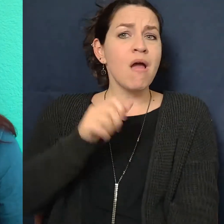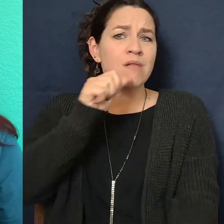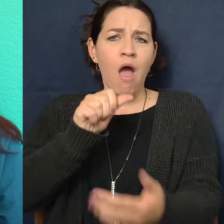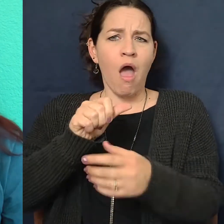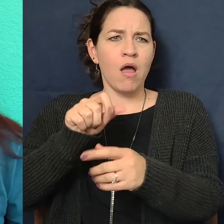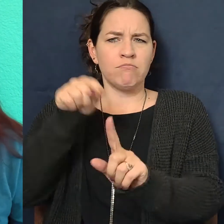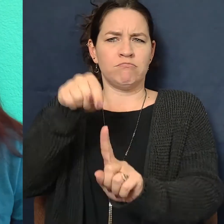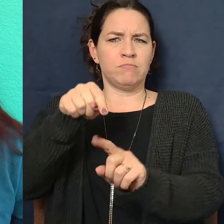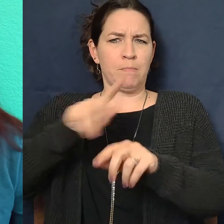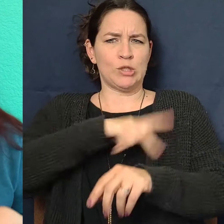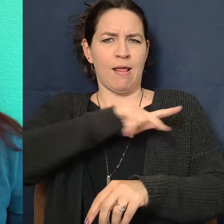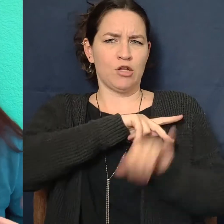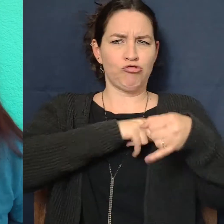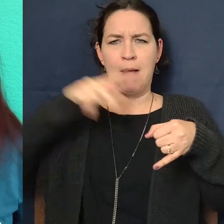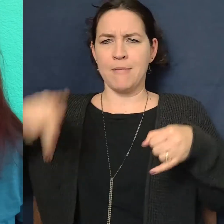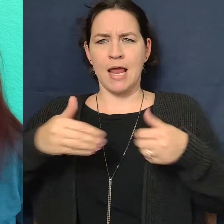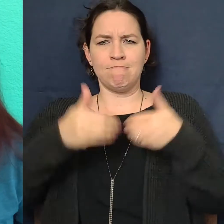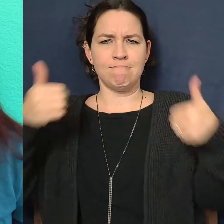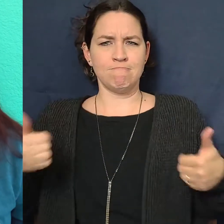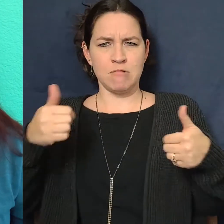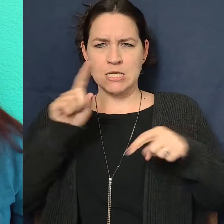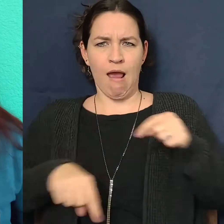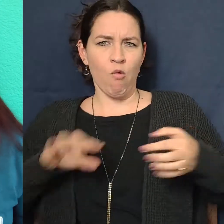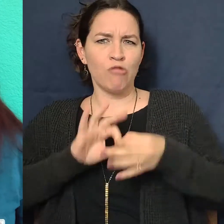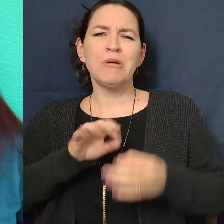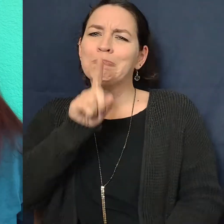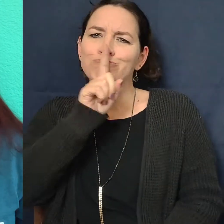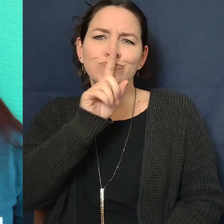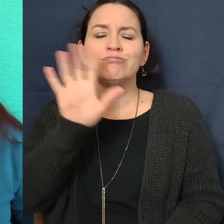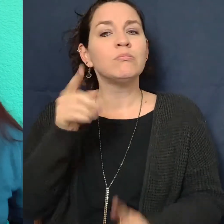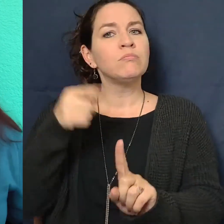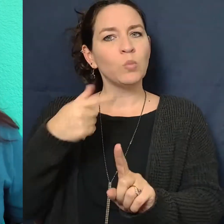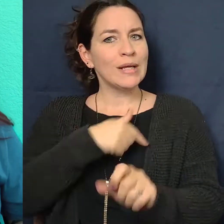It's much less to do with what kind of personality you have, and much more to do with how well you understand